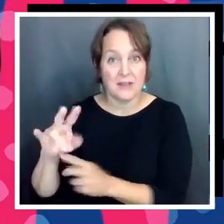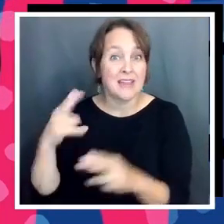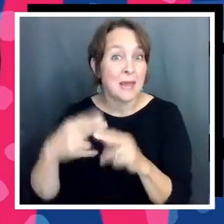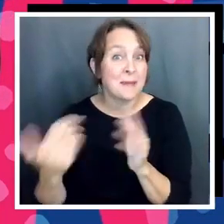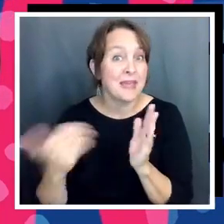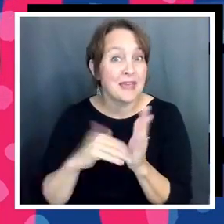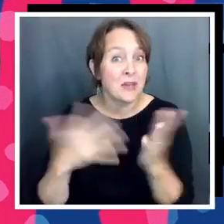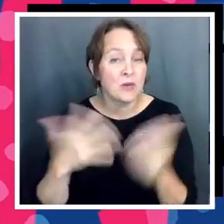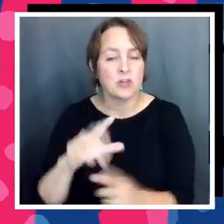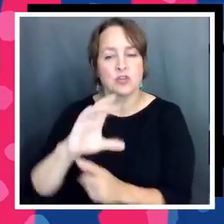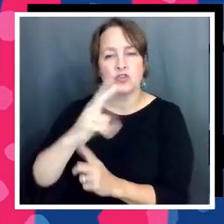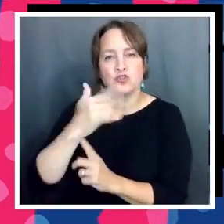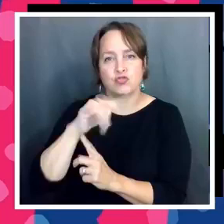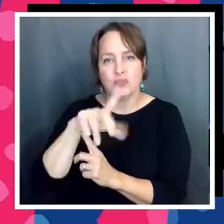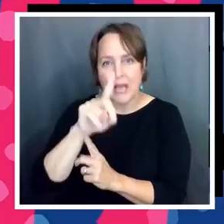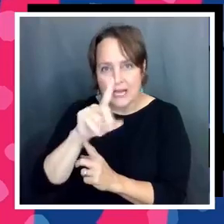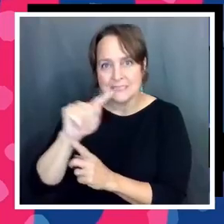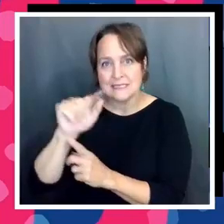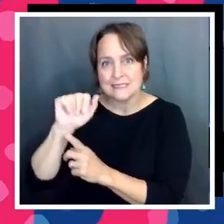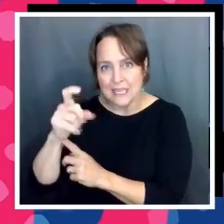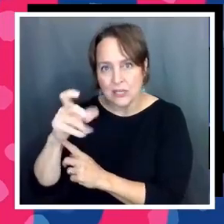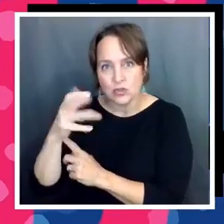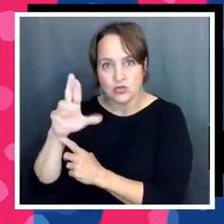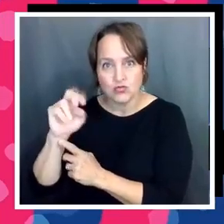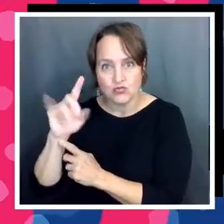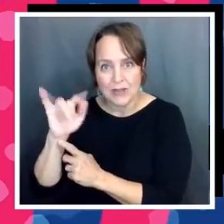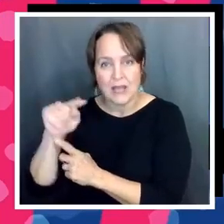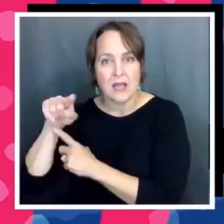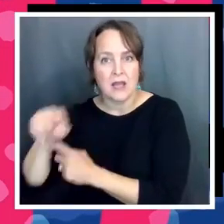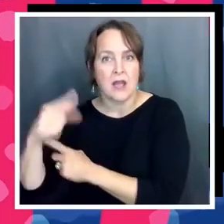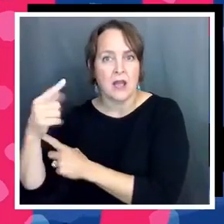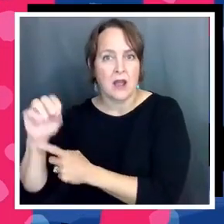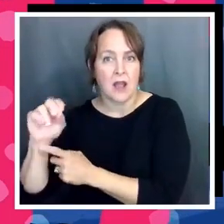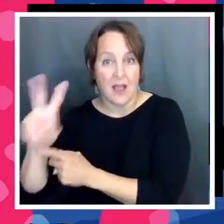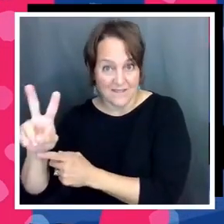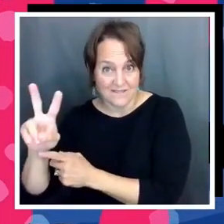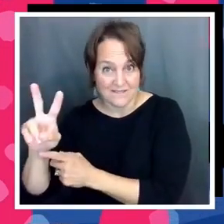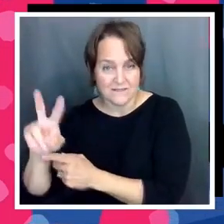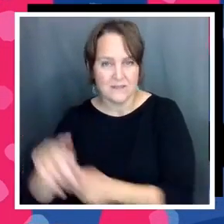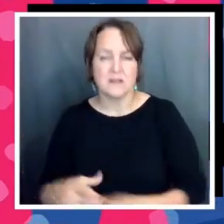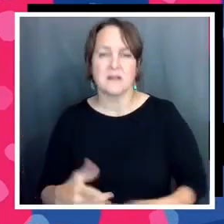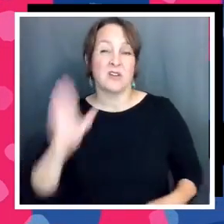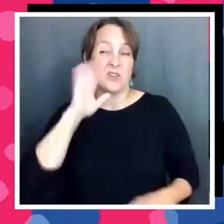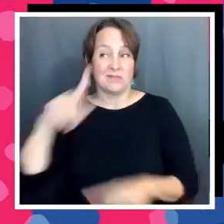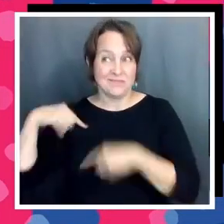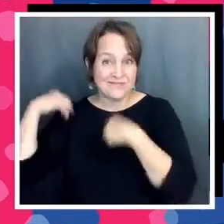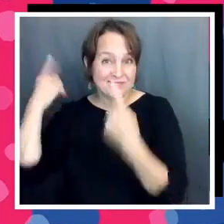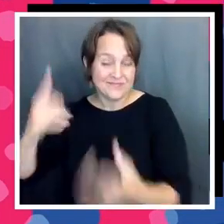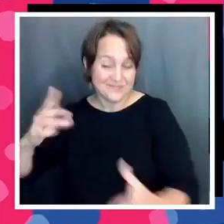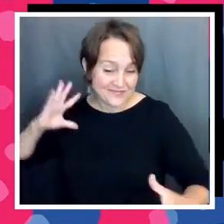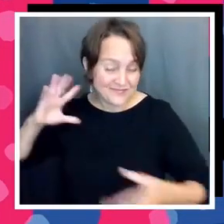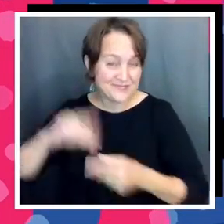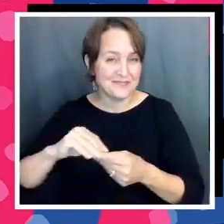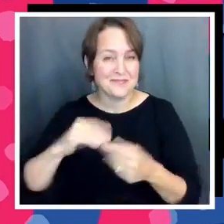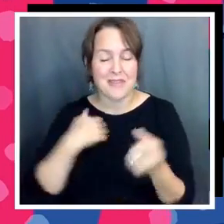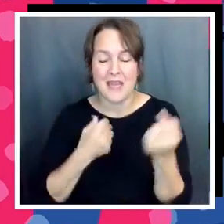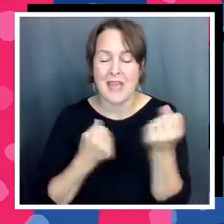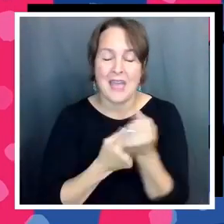MONEY.THE PROCESS IS FAST AND